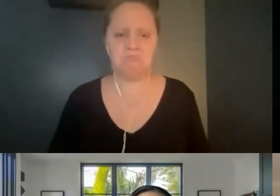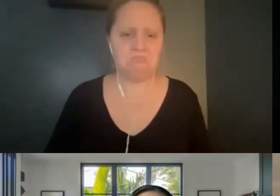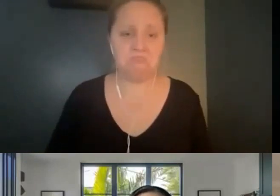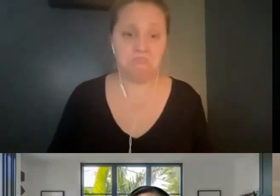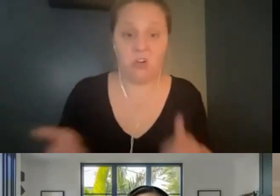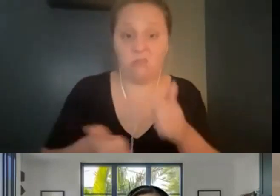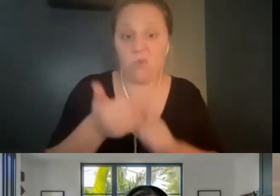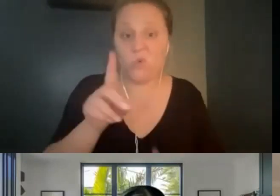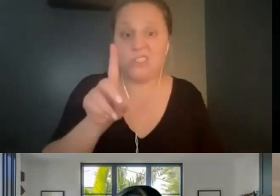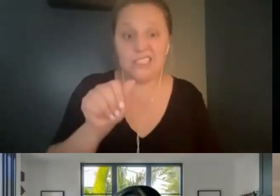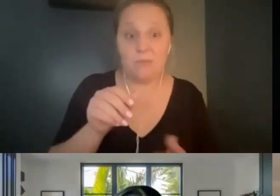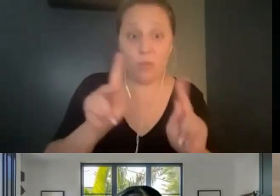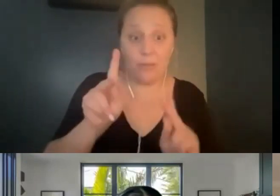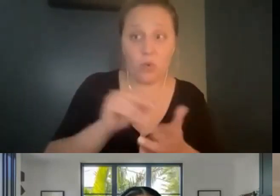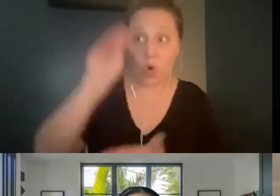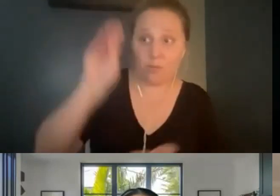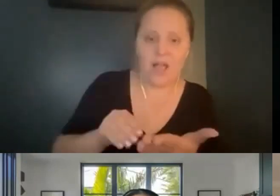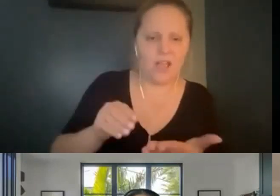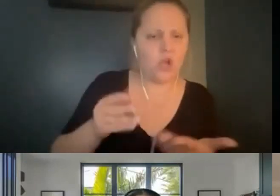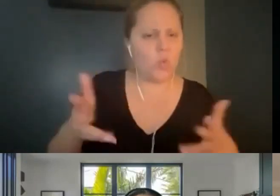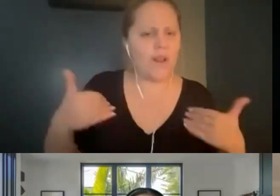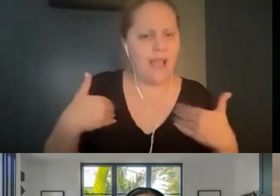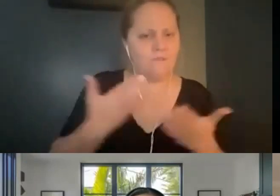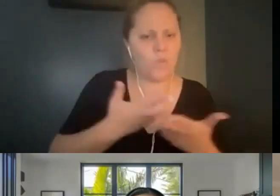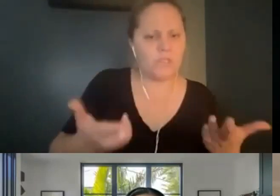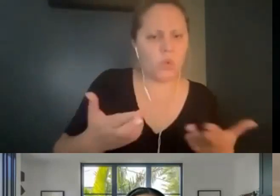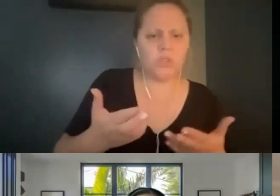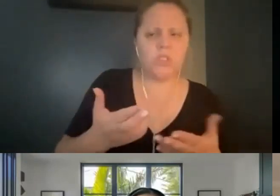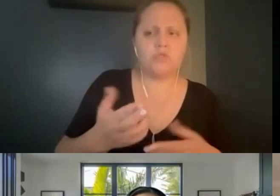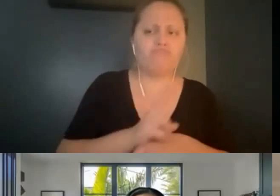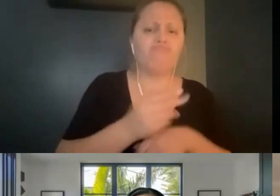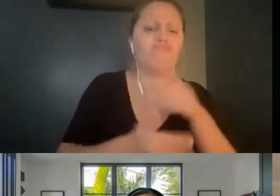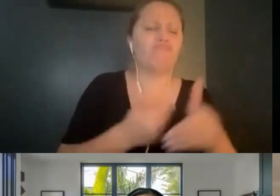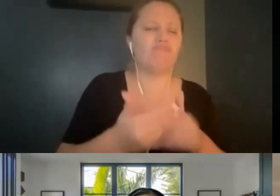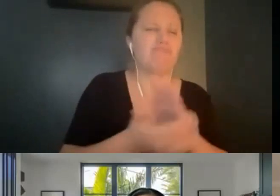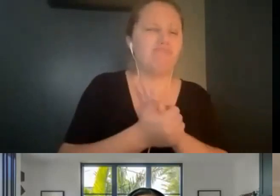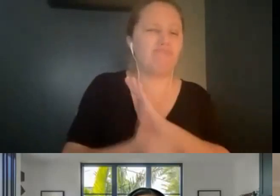applicants are very resourceful and by time they've gotten to the application